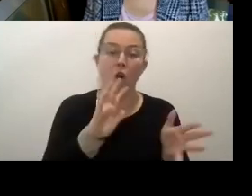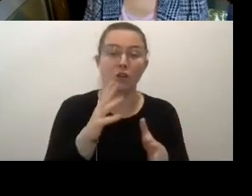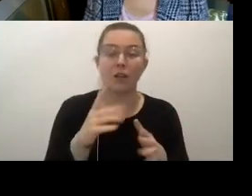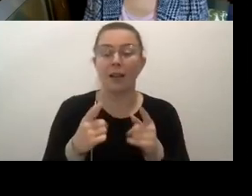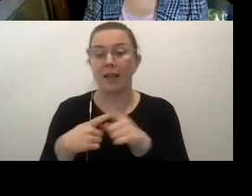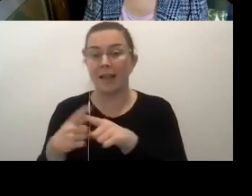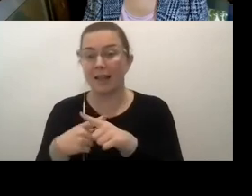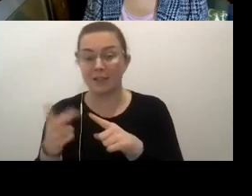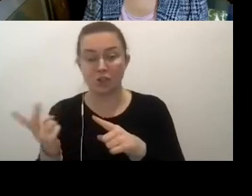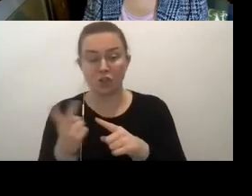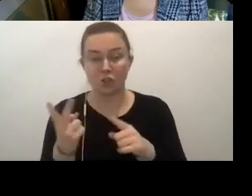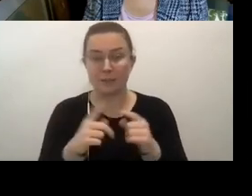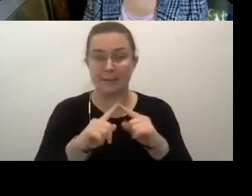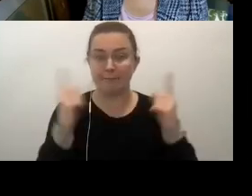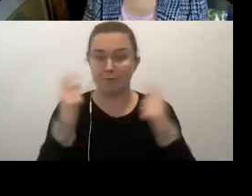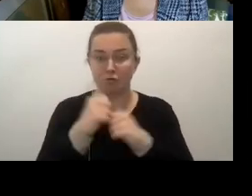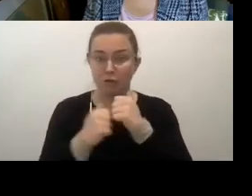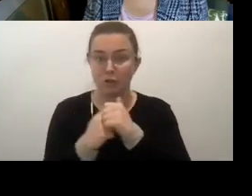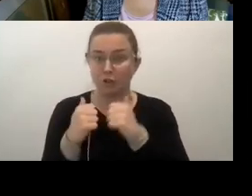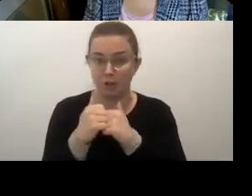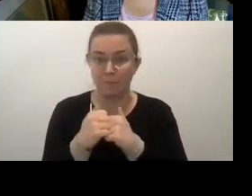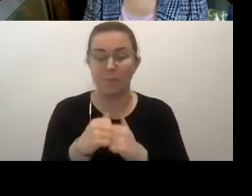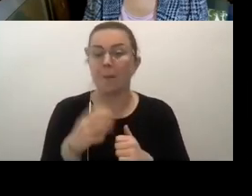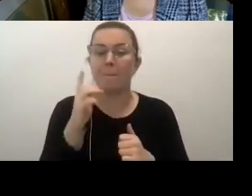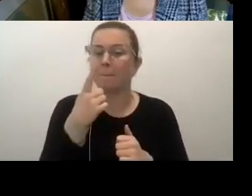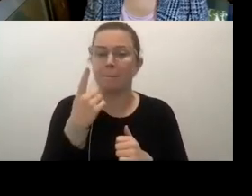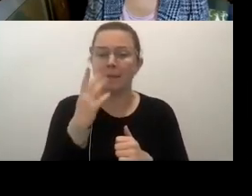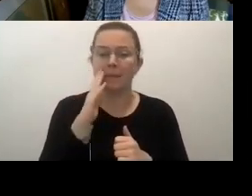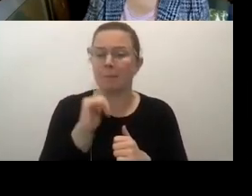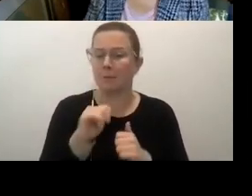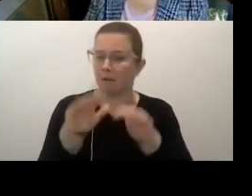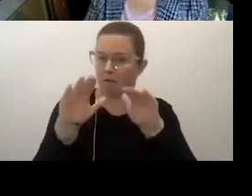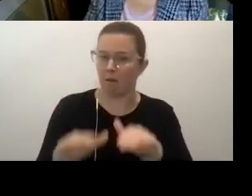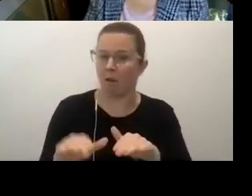different, in young children it's okay (I think